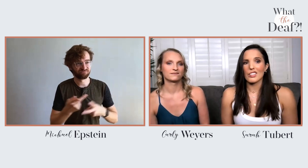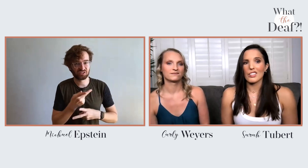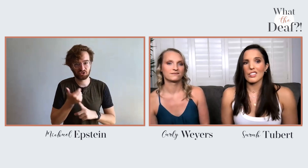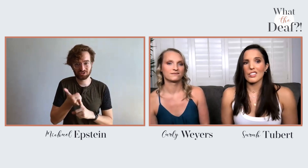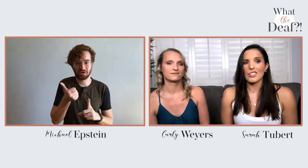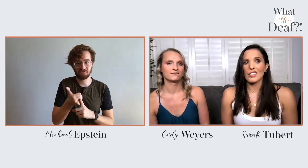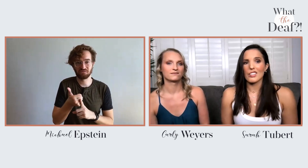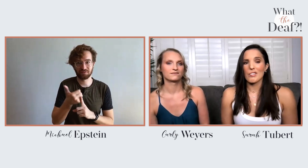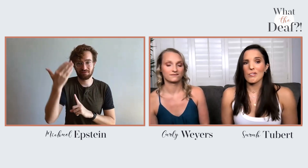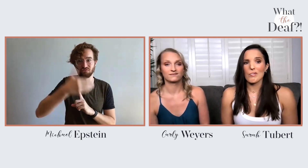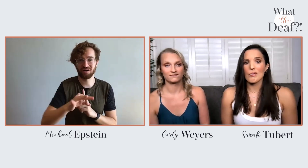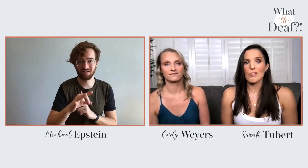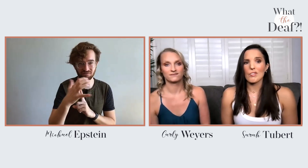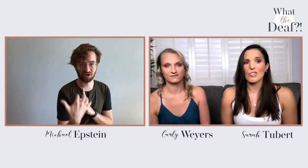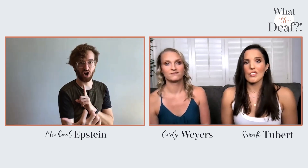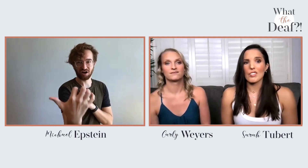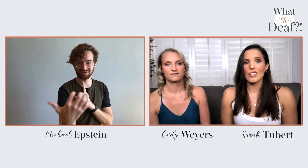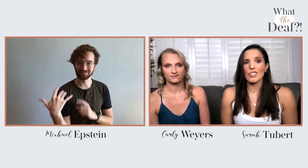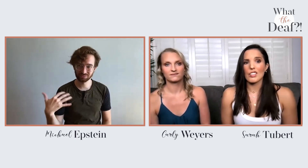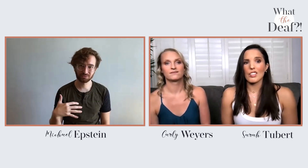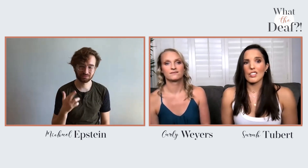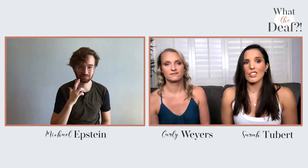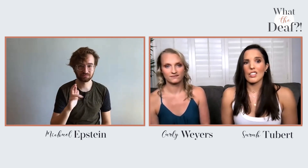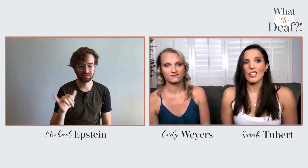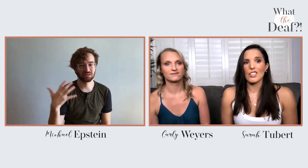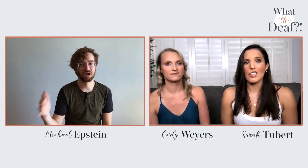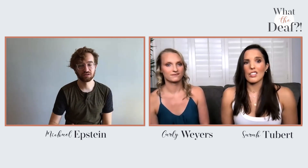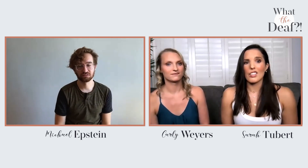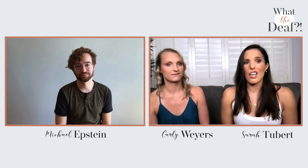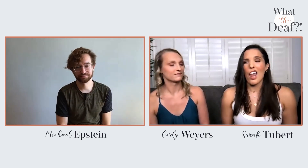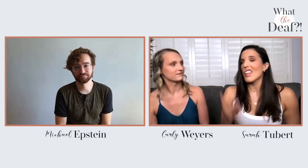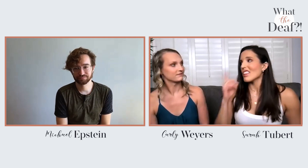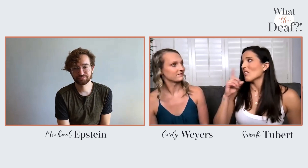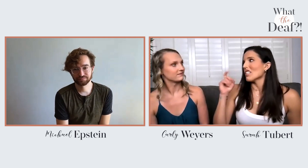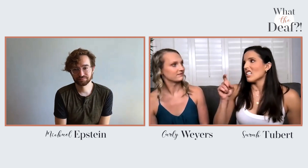and yourself in front of a live audience of deaf people. I really do admire that. And I think we need to do that.